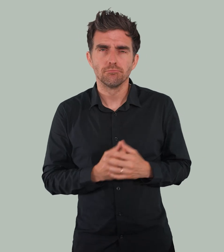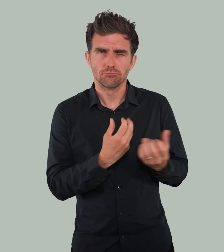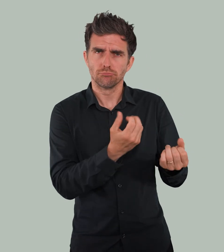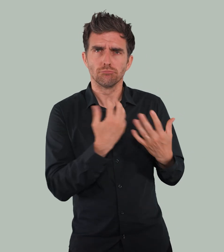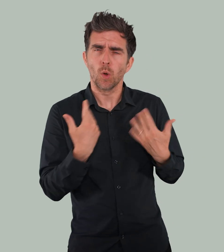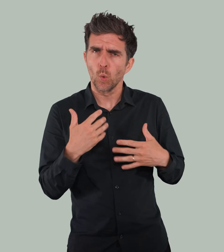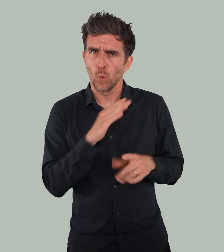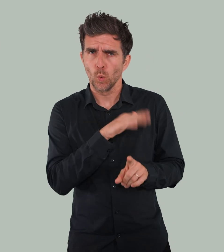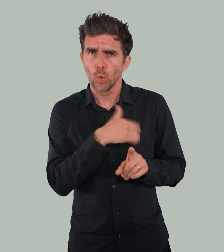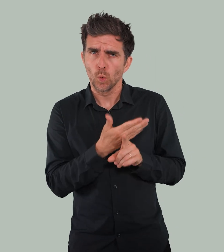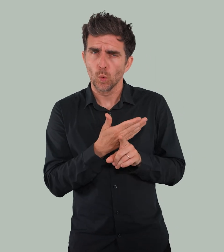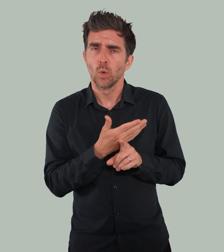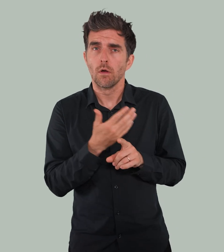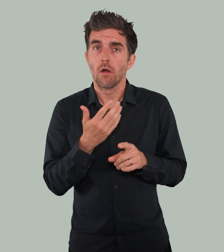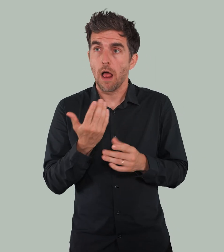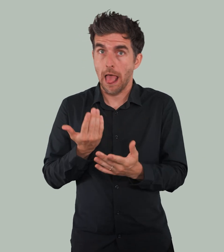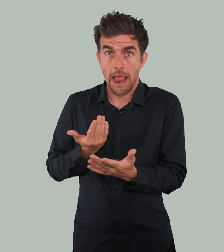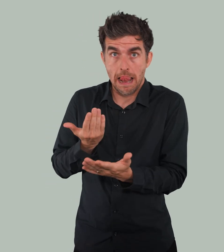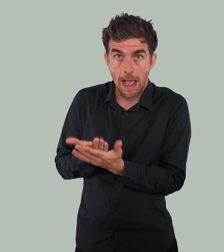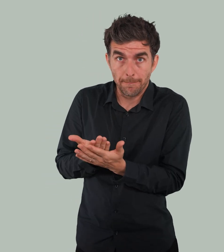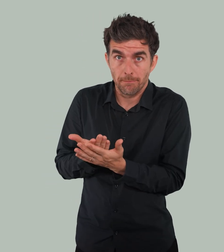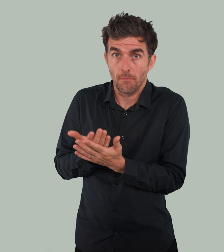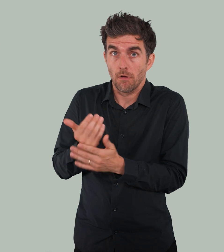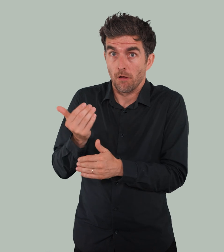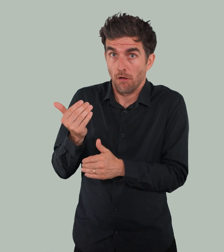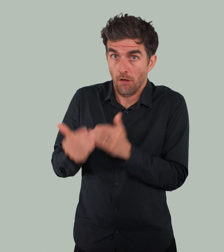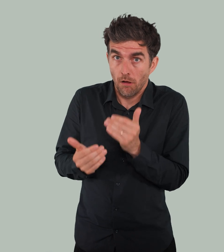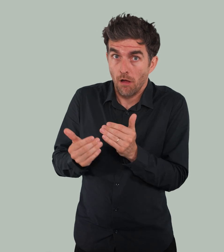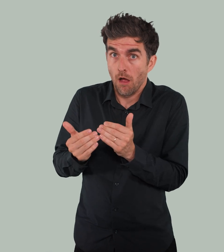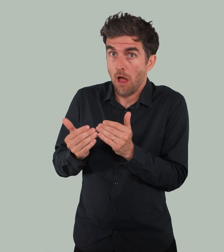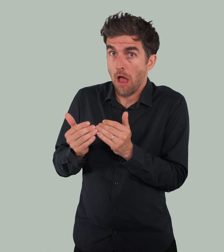Respondents set out a wide range of experiences across the claimant journey,